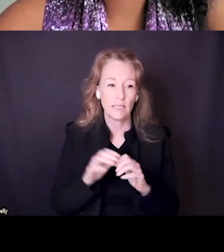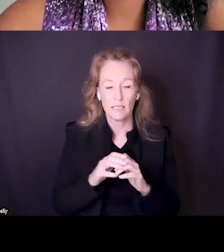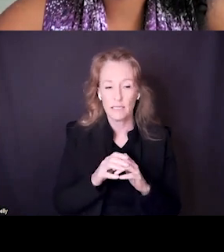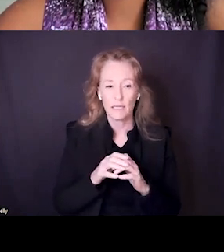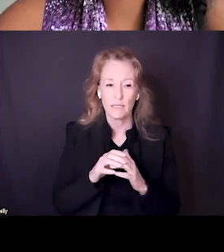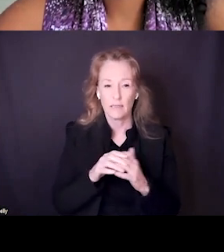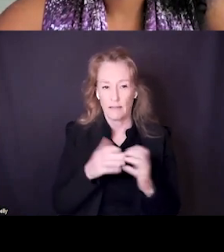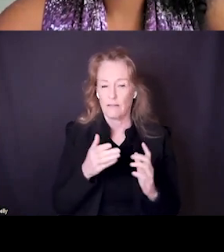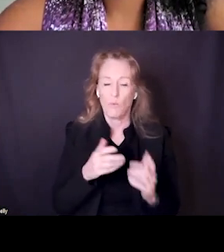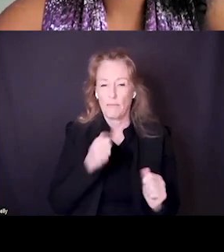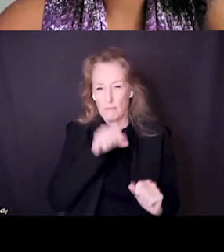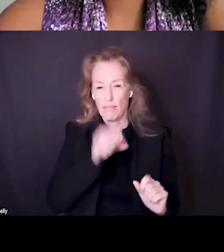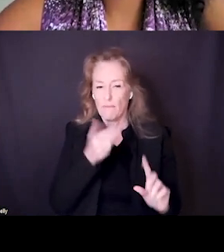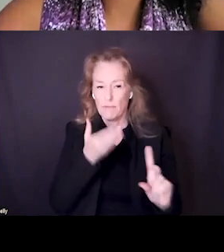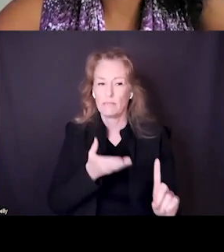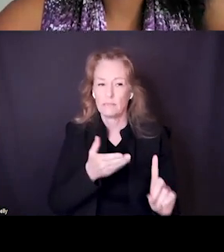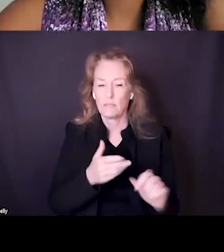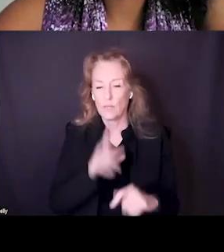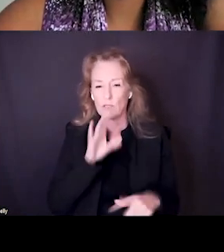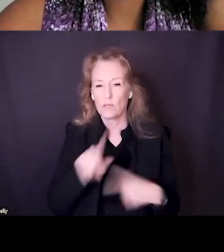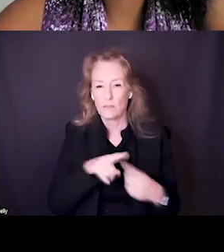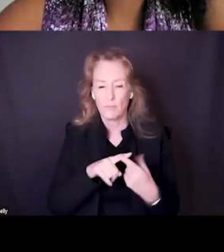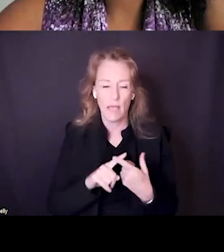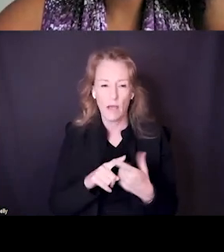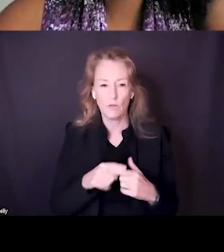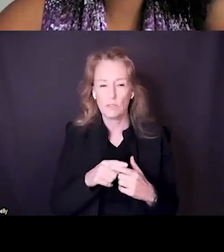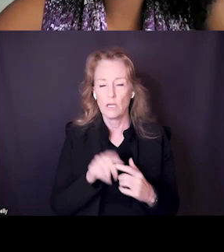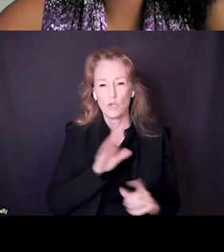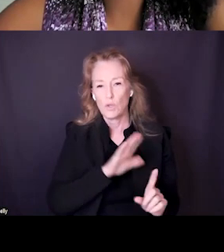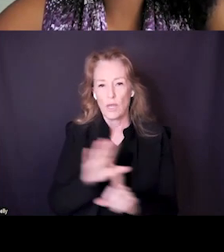PUT IT UP ON A SLIDE.